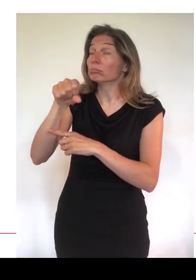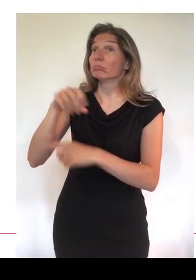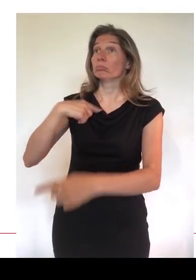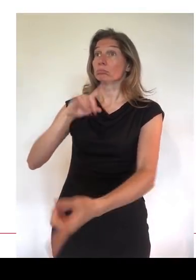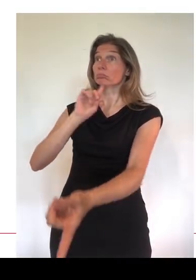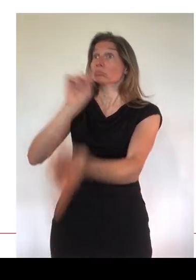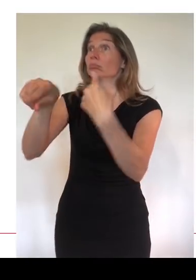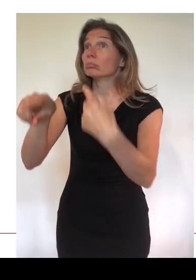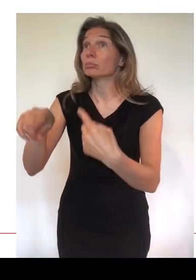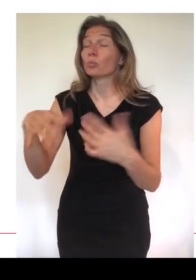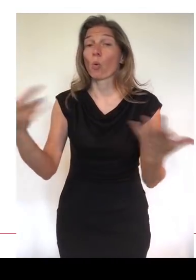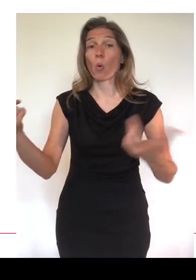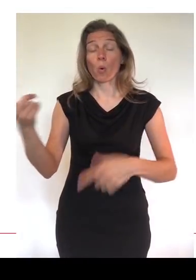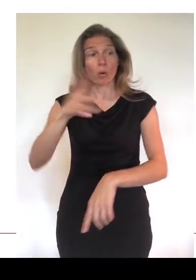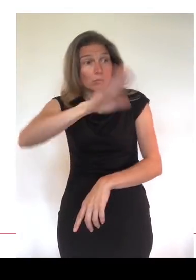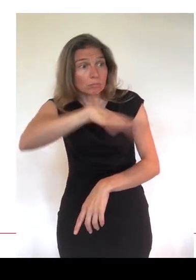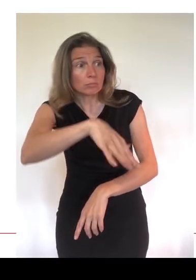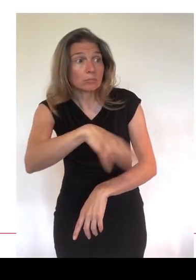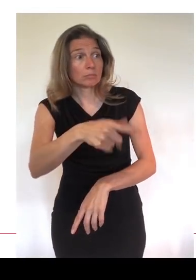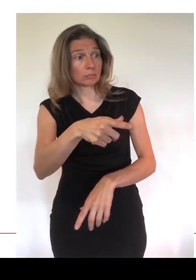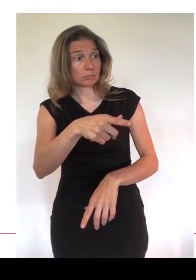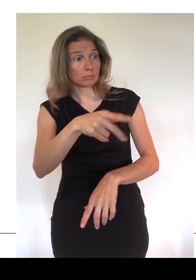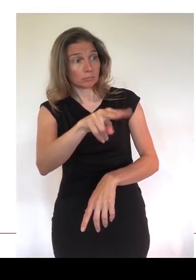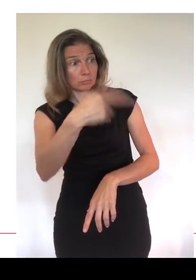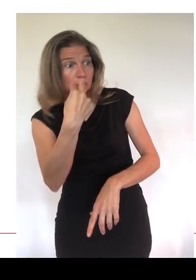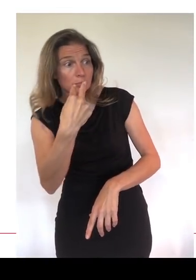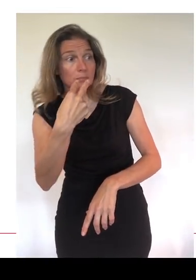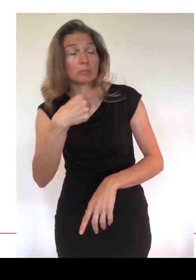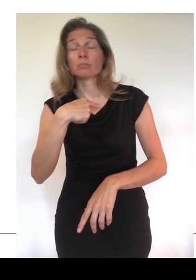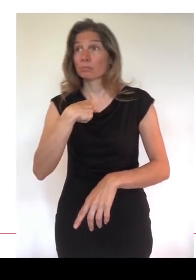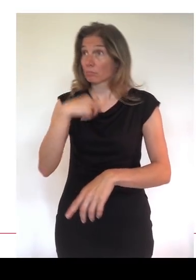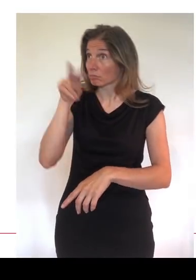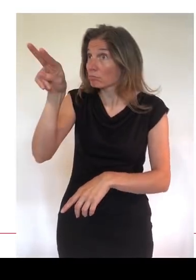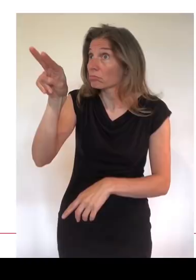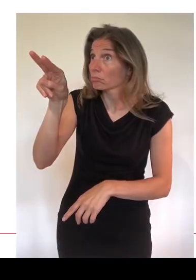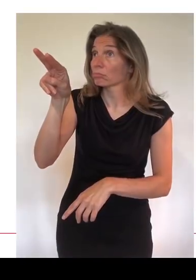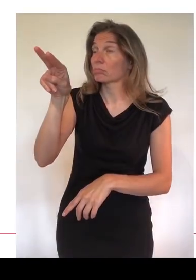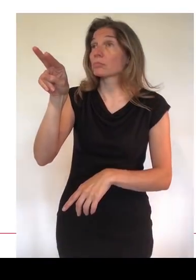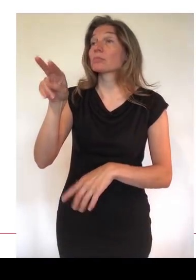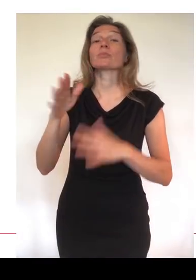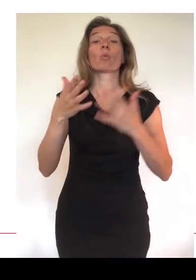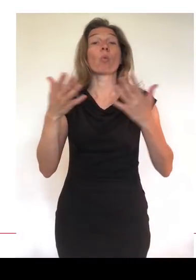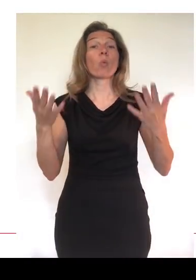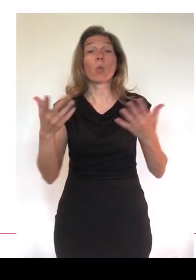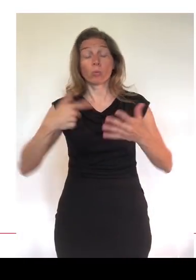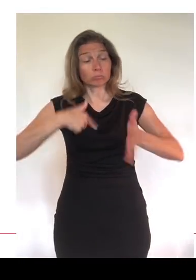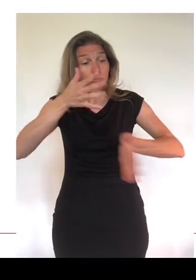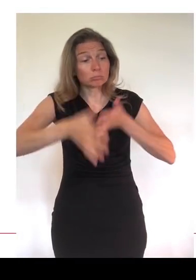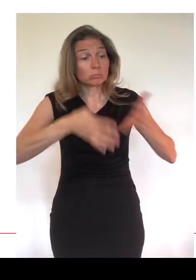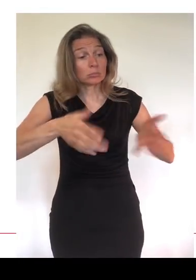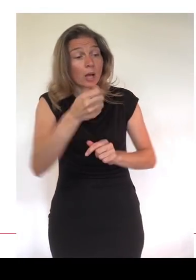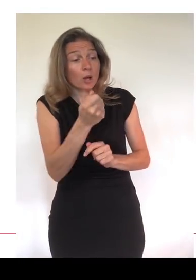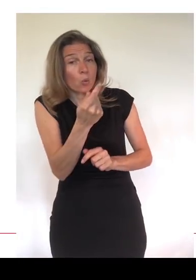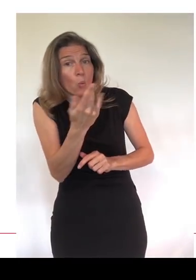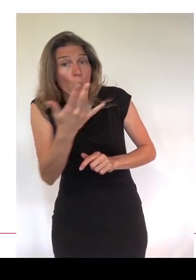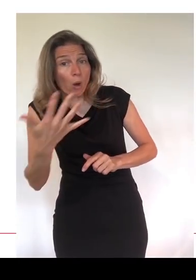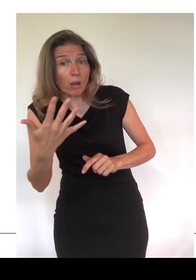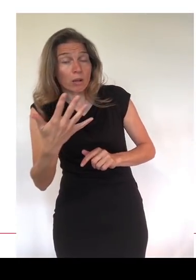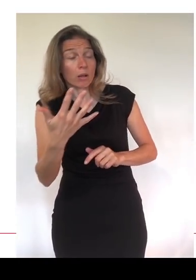someone uses and attention strategies do they understand some form of quantity